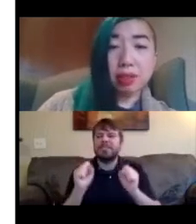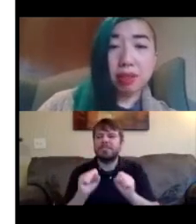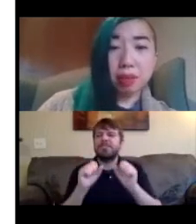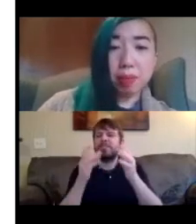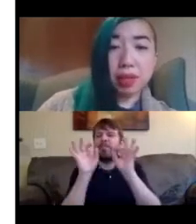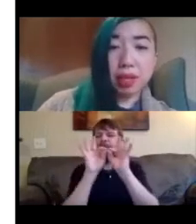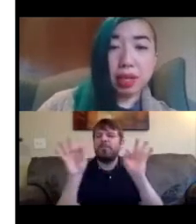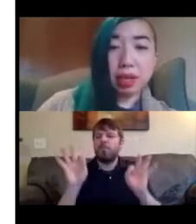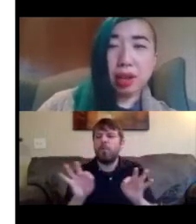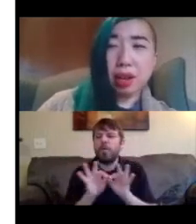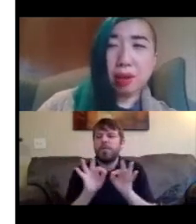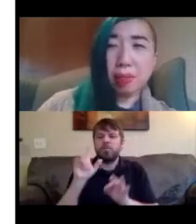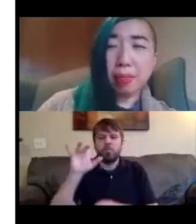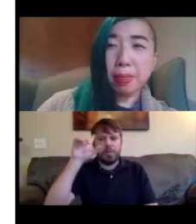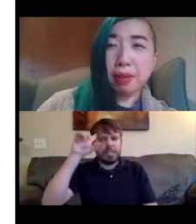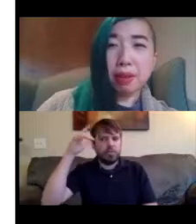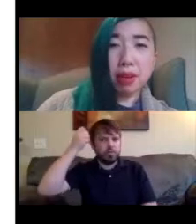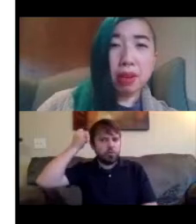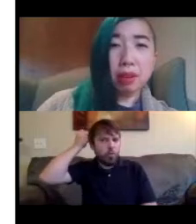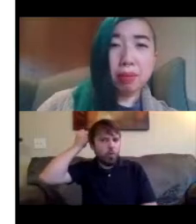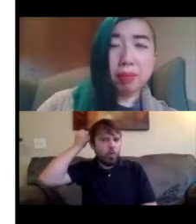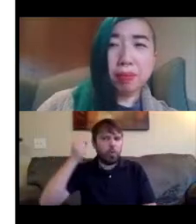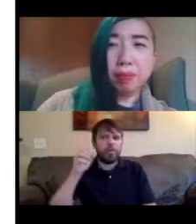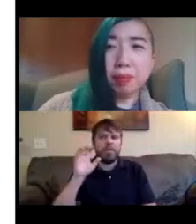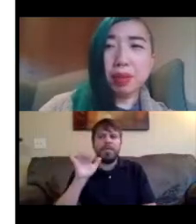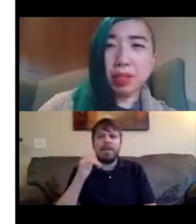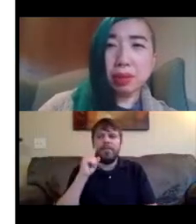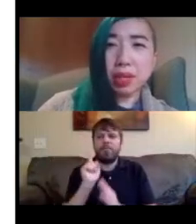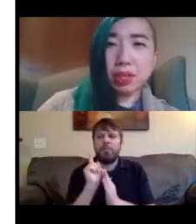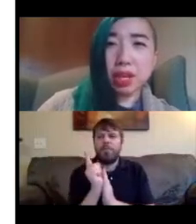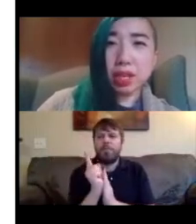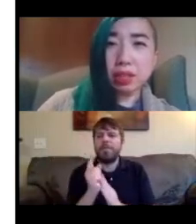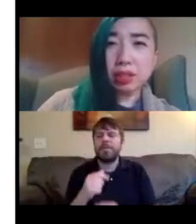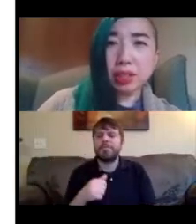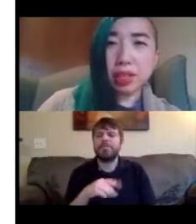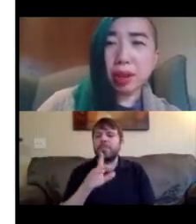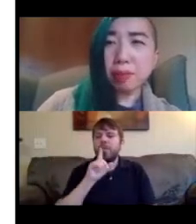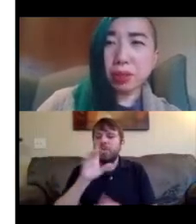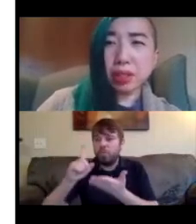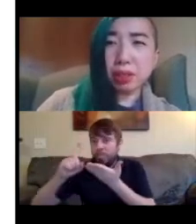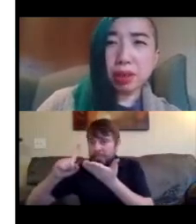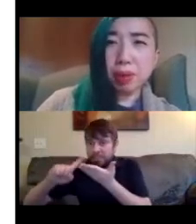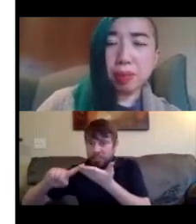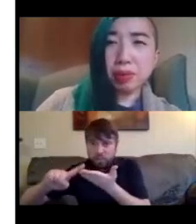for a moment there. And just a quick check in, too--because I'm sure there are people with